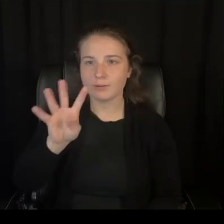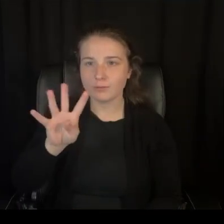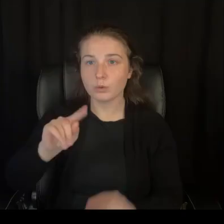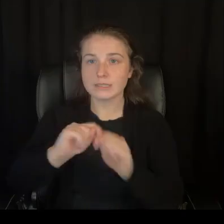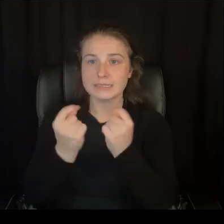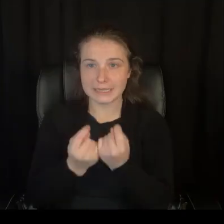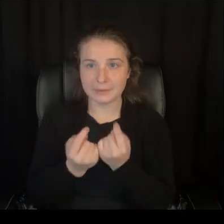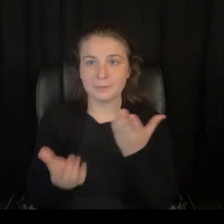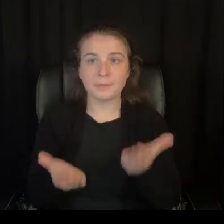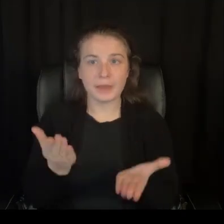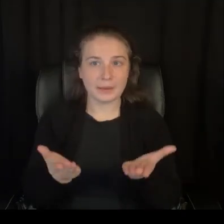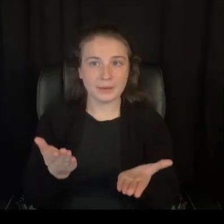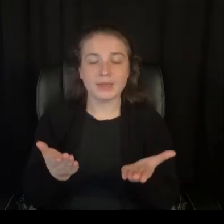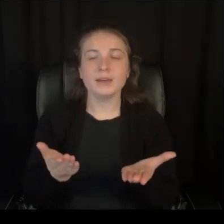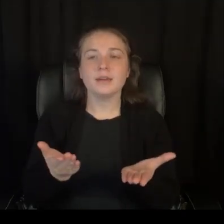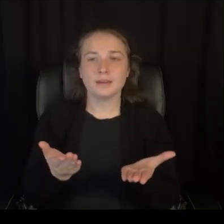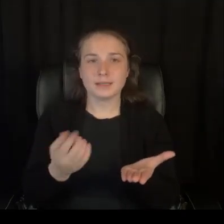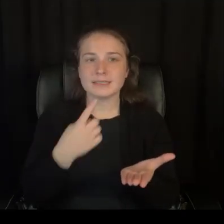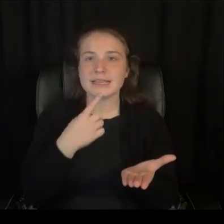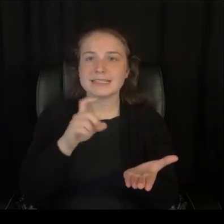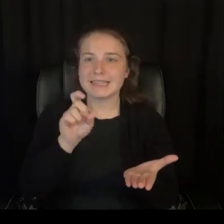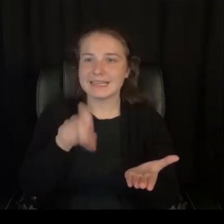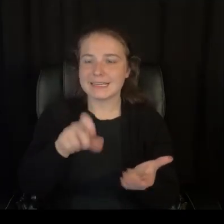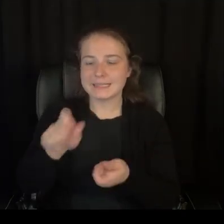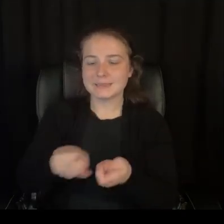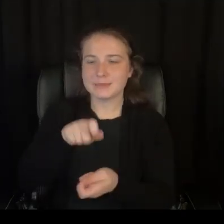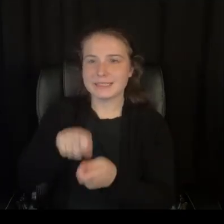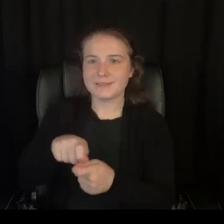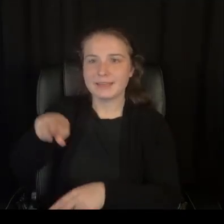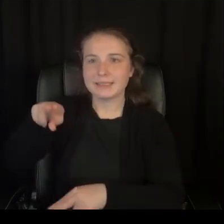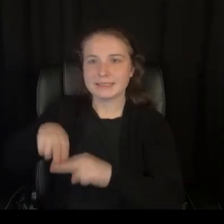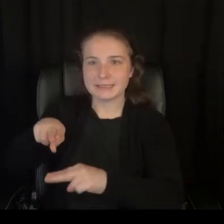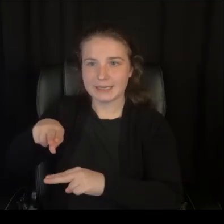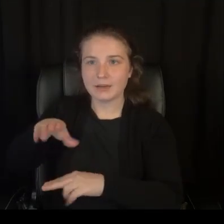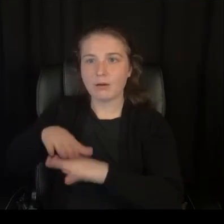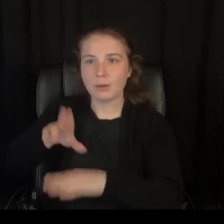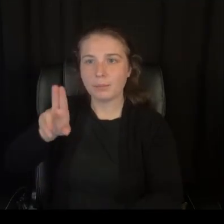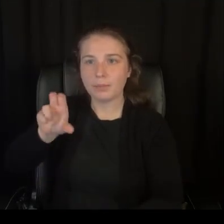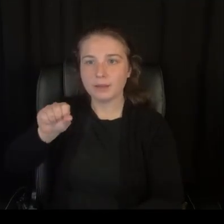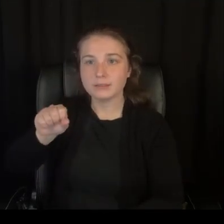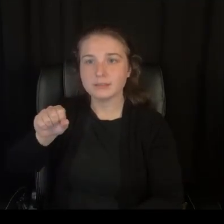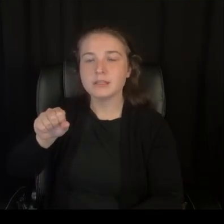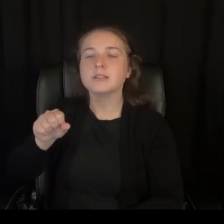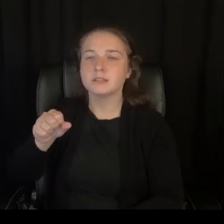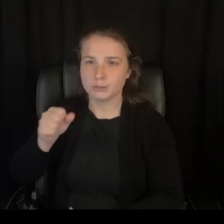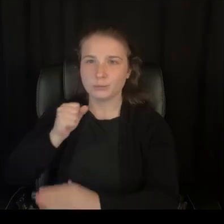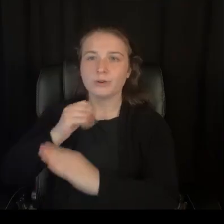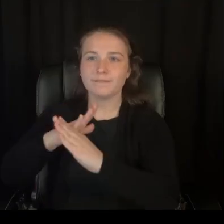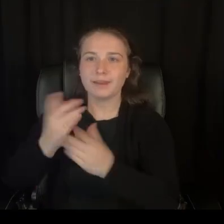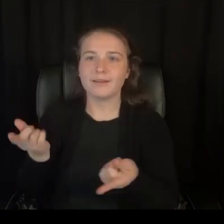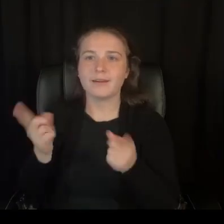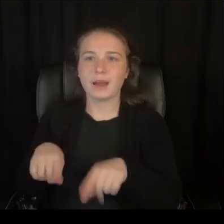the student needs a specific assigned seat on the bus to prevent disruptions in routine.